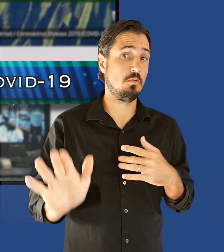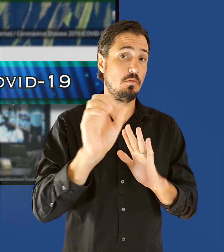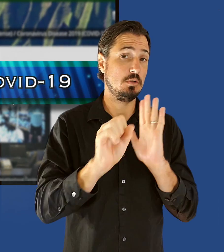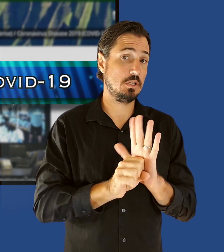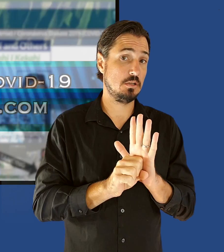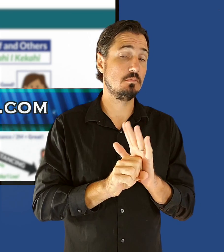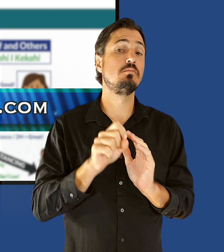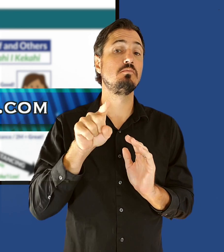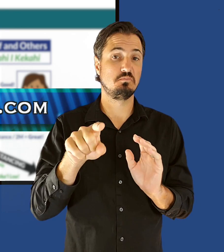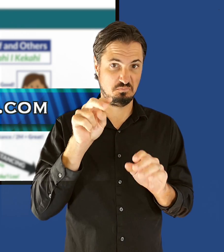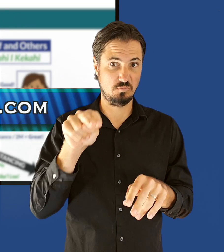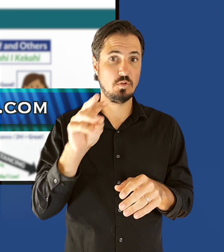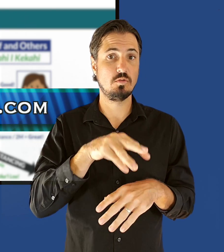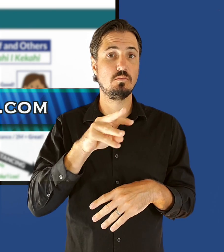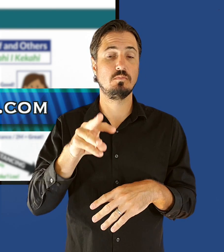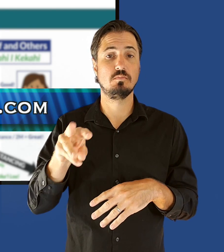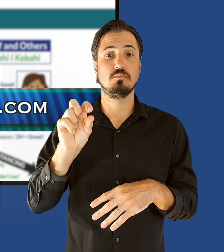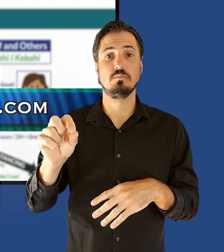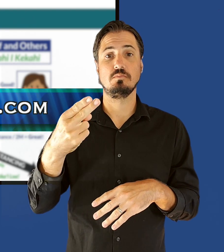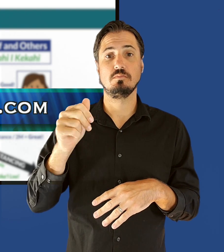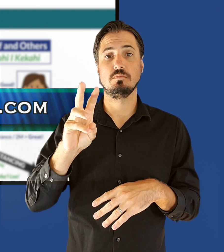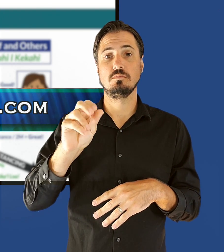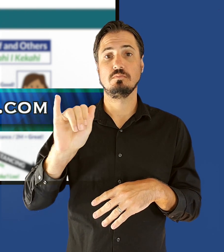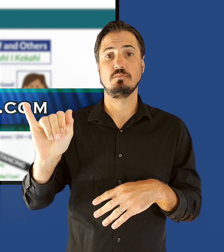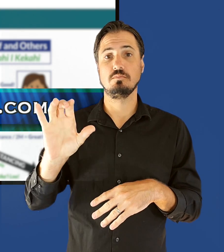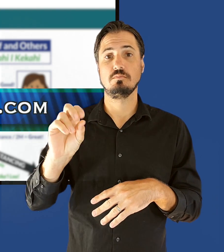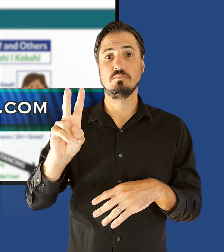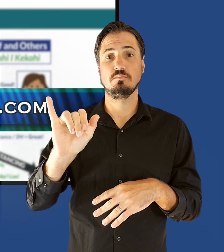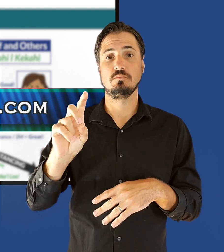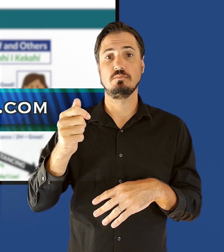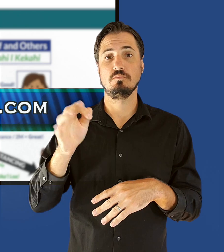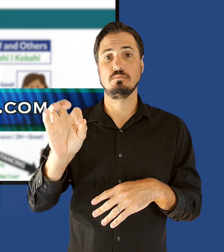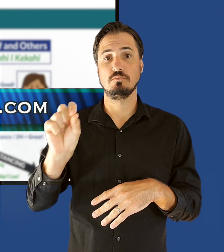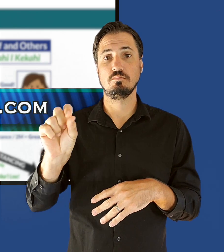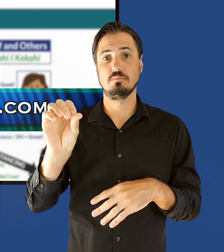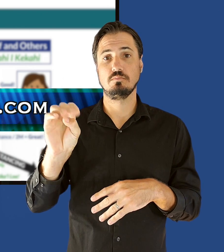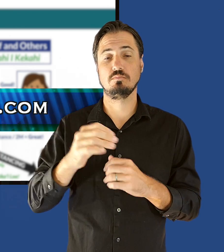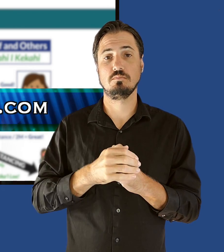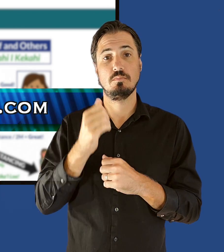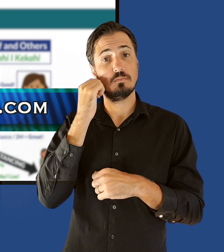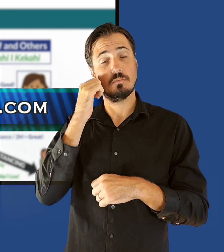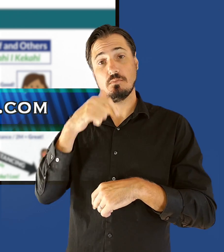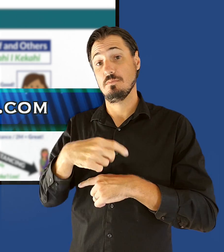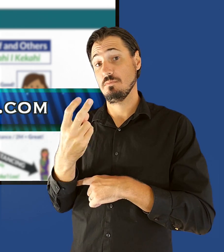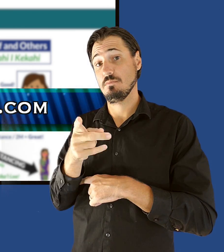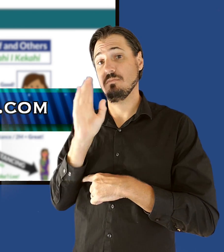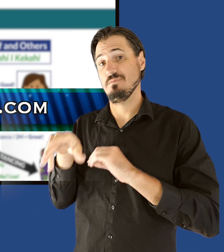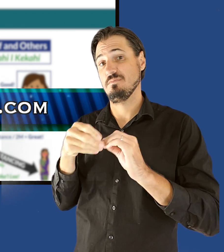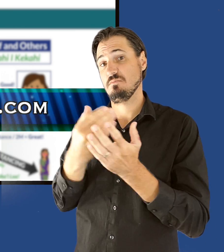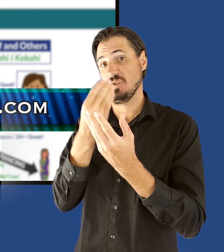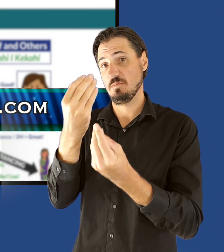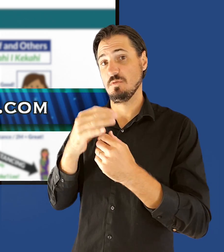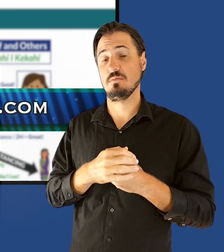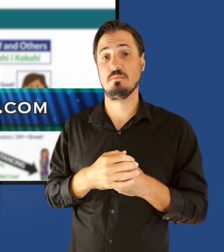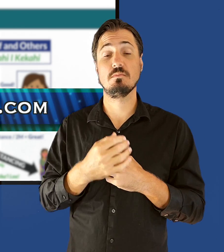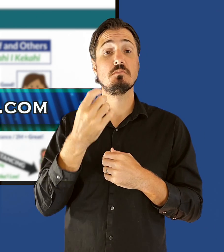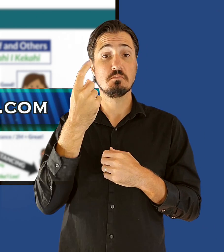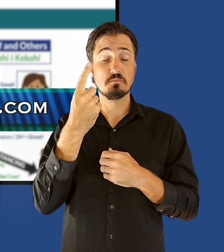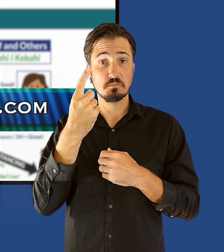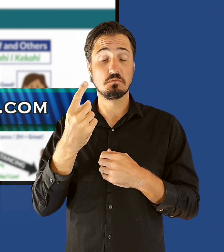To view the total number of positive cases across the state, please visit hawaiicovid19.com. The daily count on this site is updated at noon every day.